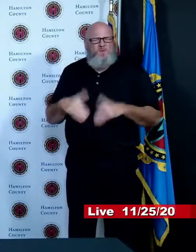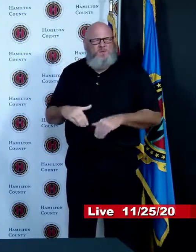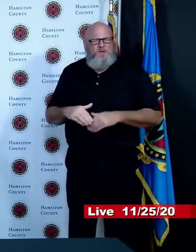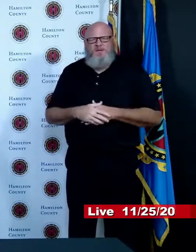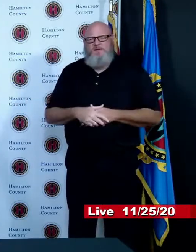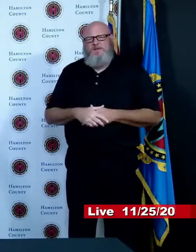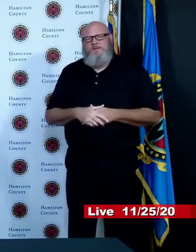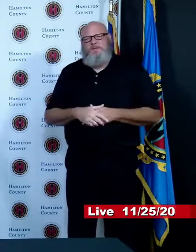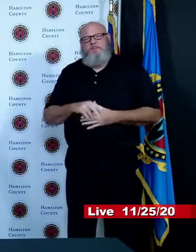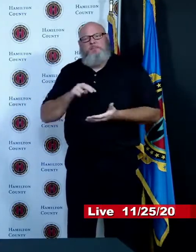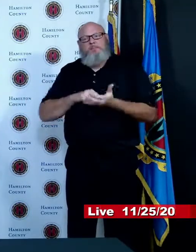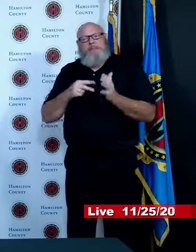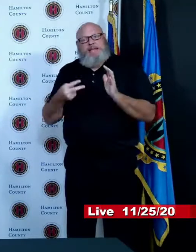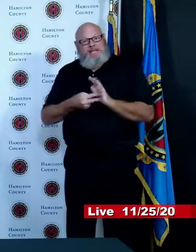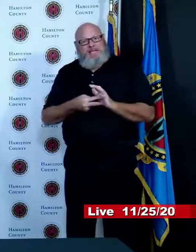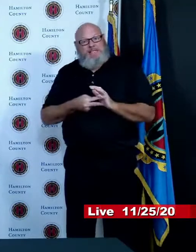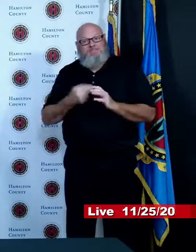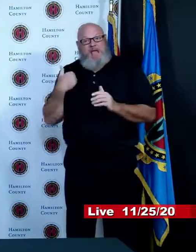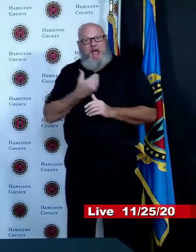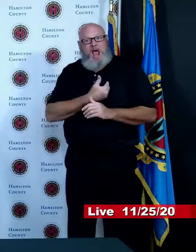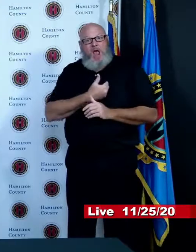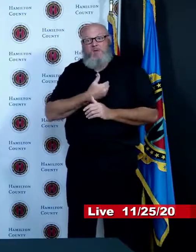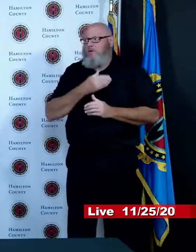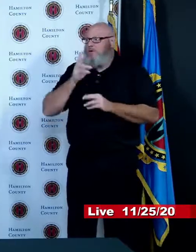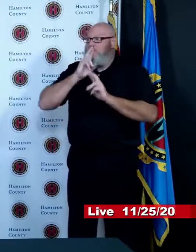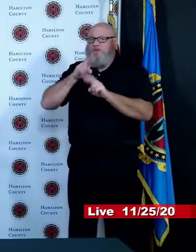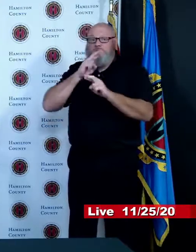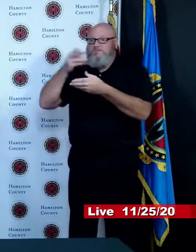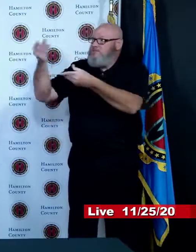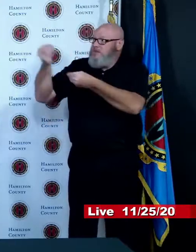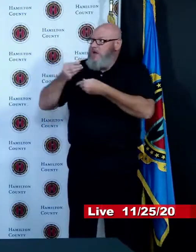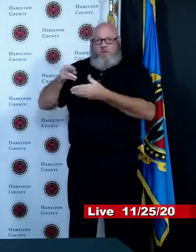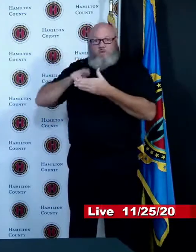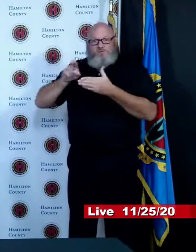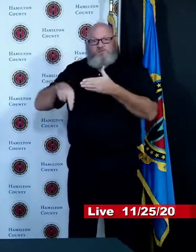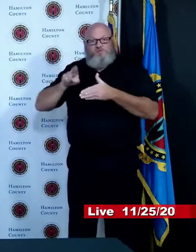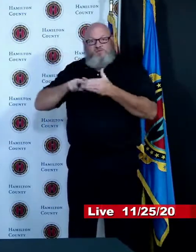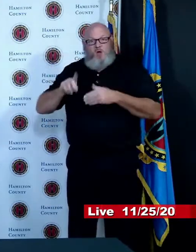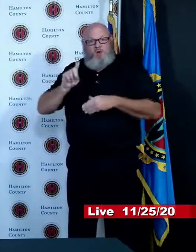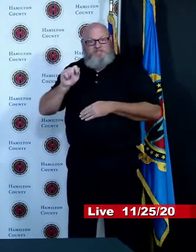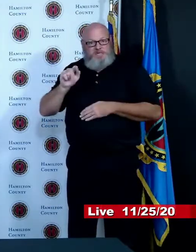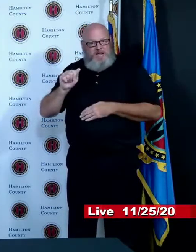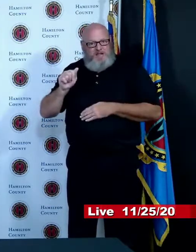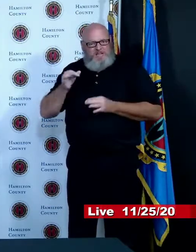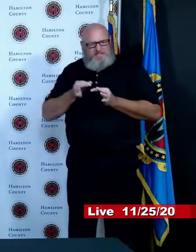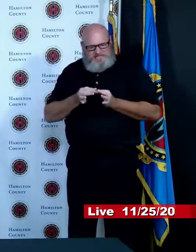to see a drop in hospitalizations probably for a couple weeks if we continue to see cases decrease